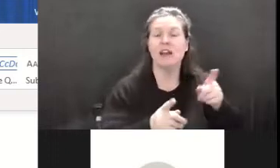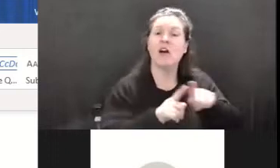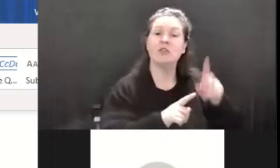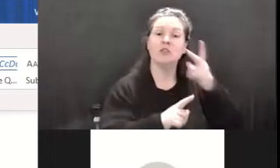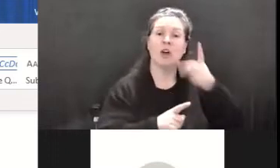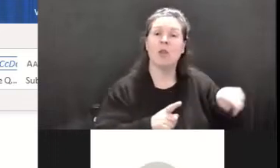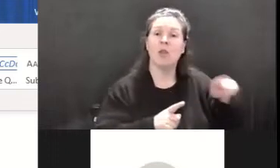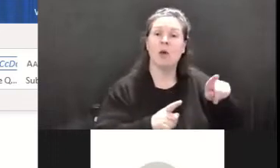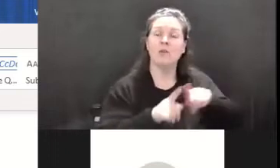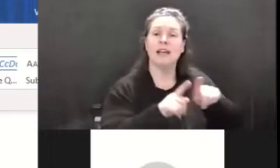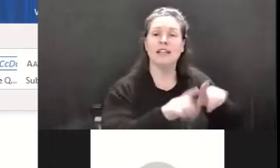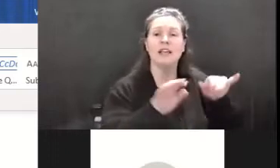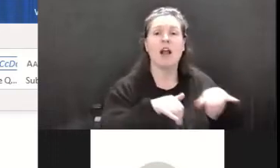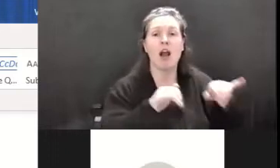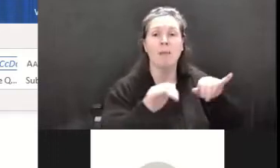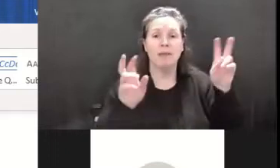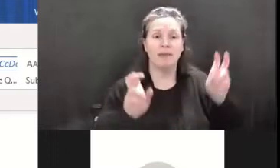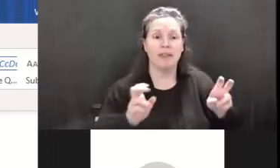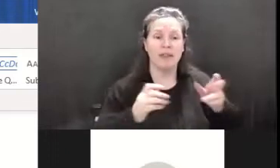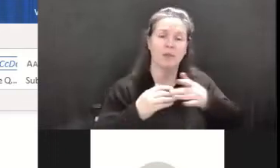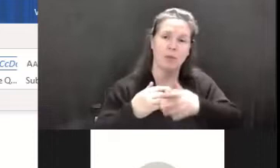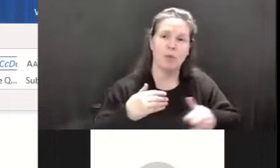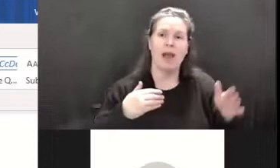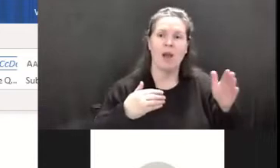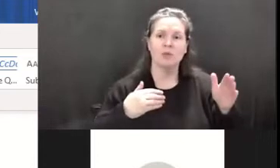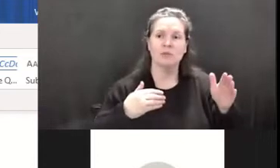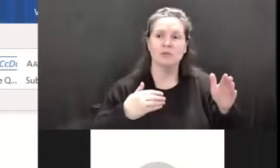throughout the listening sessions,